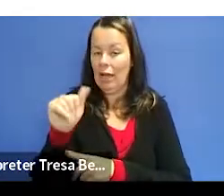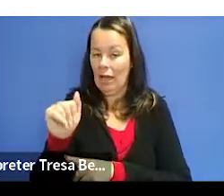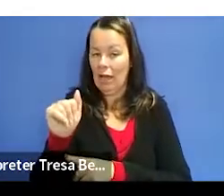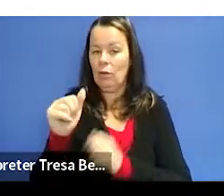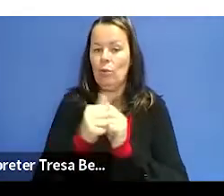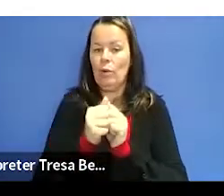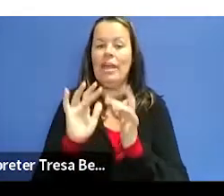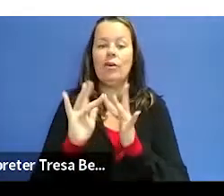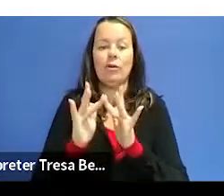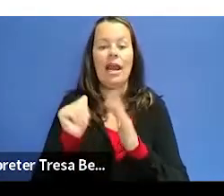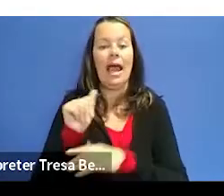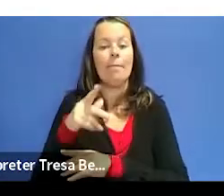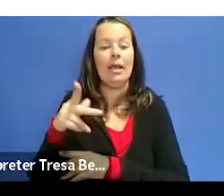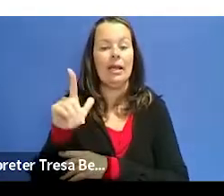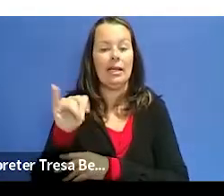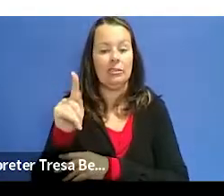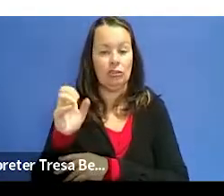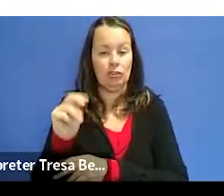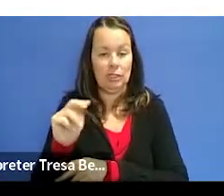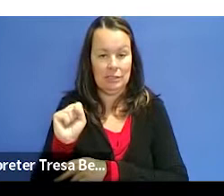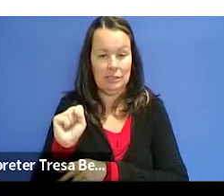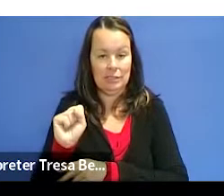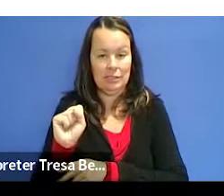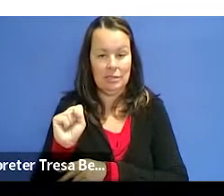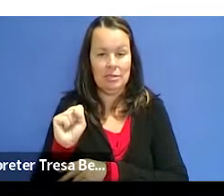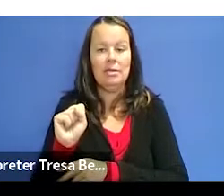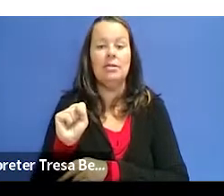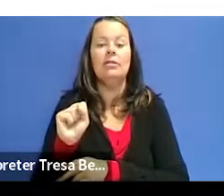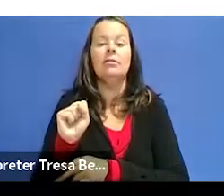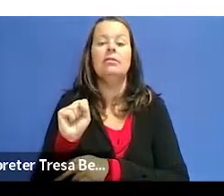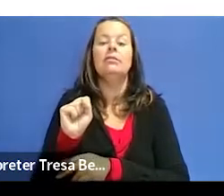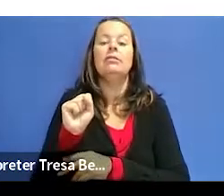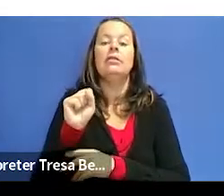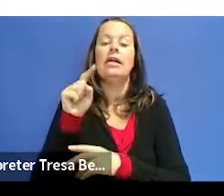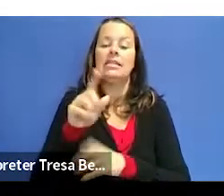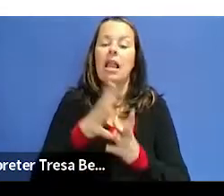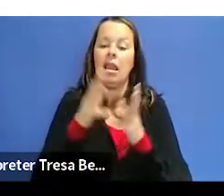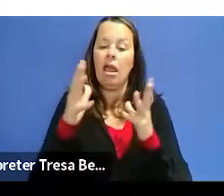It's a big set of attributes that are applied in HTML